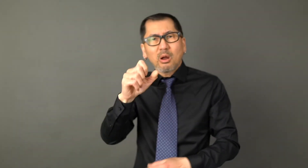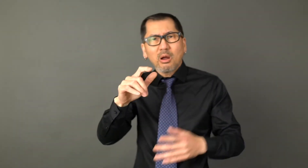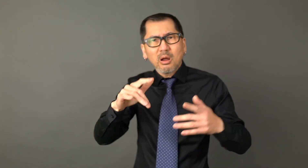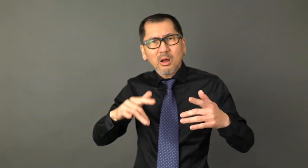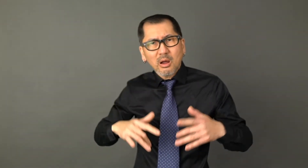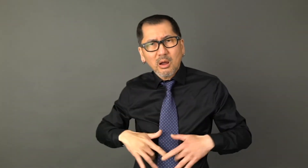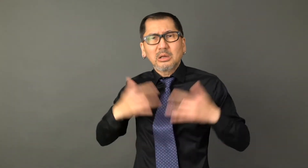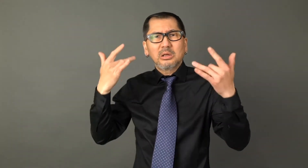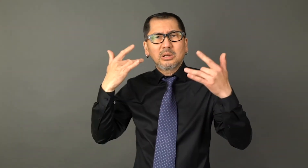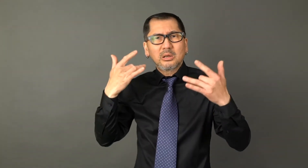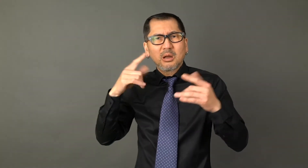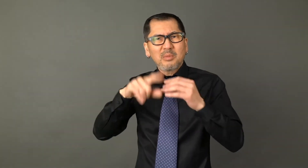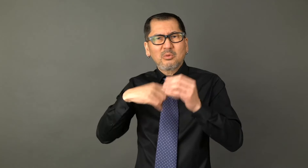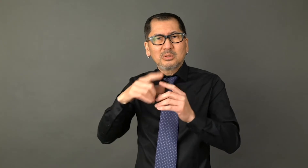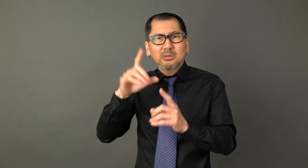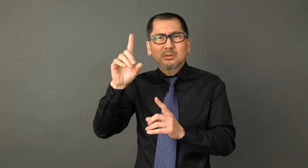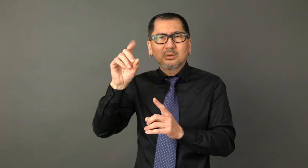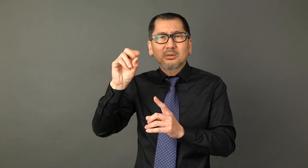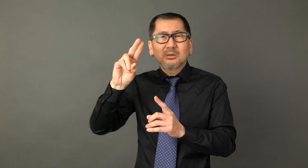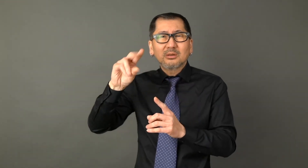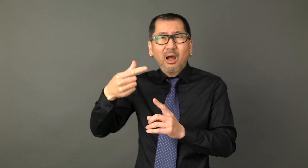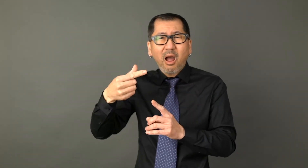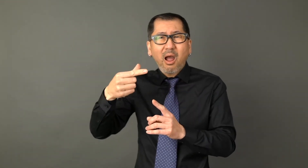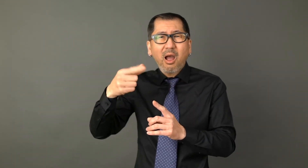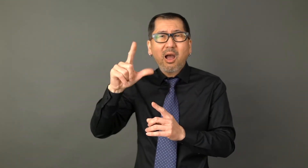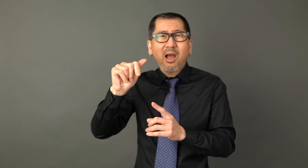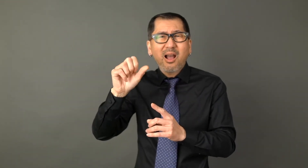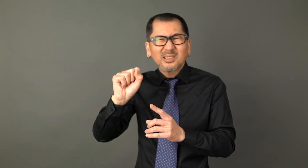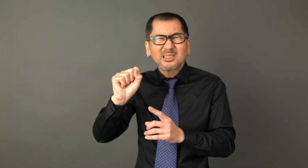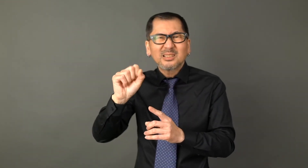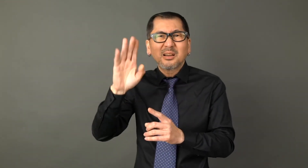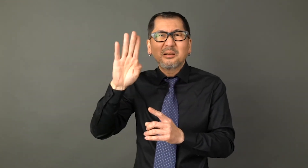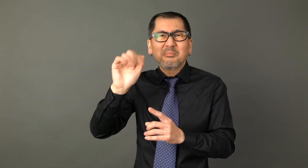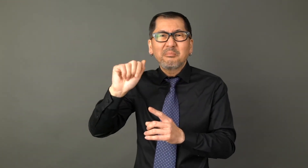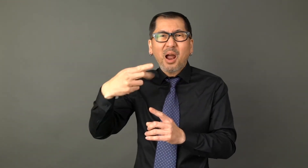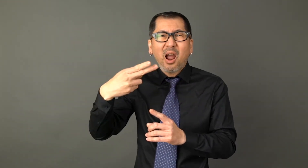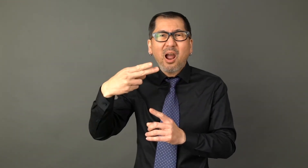when I saw the news story covering Douglas Bahl's